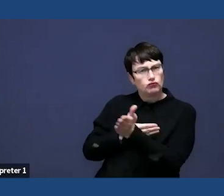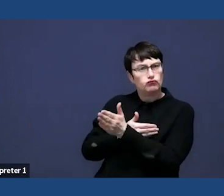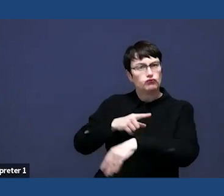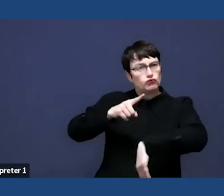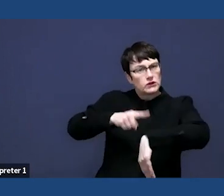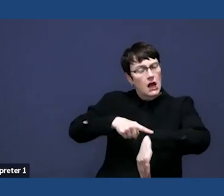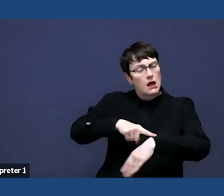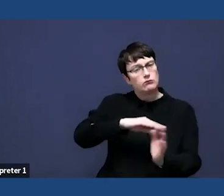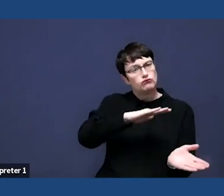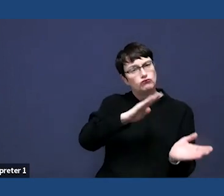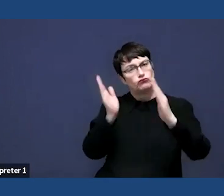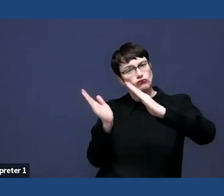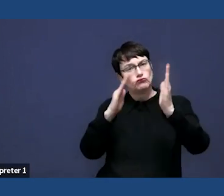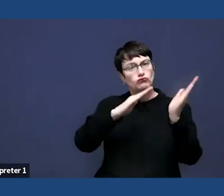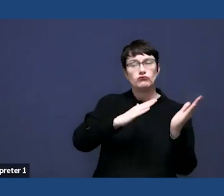family member, hybrid work.